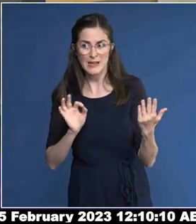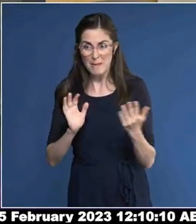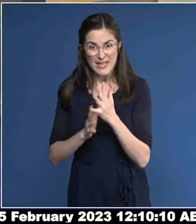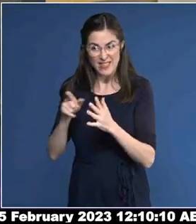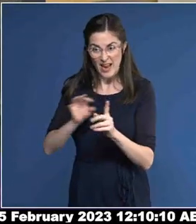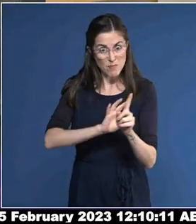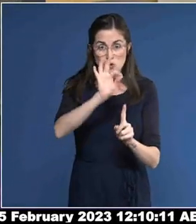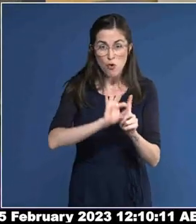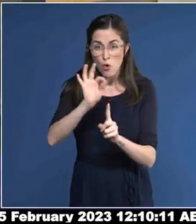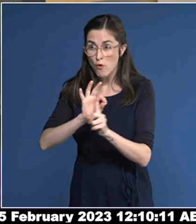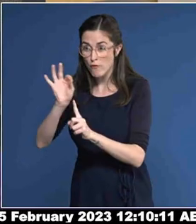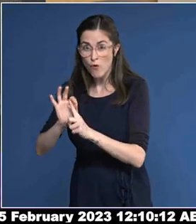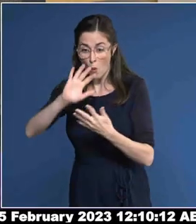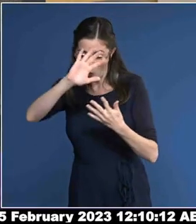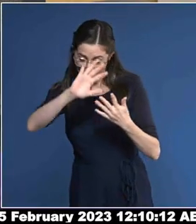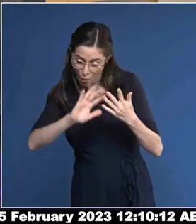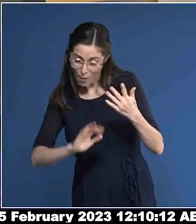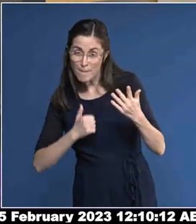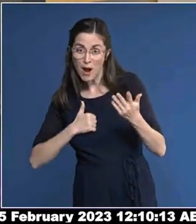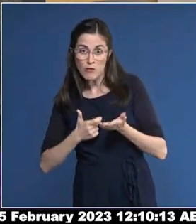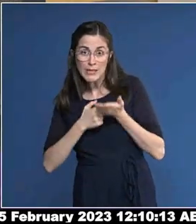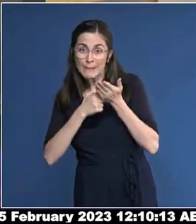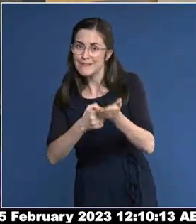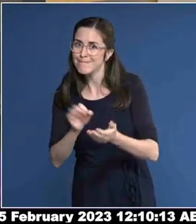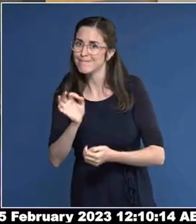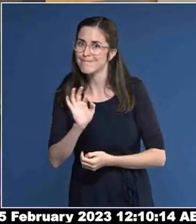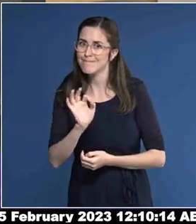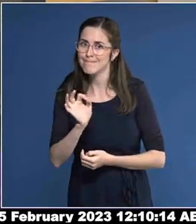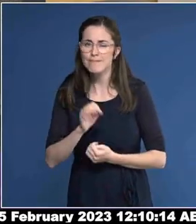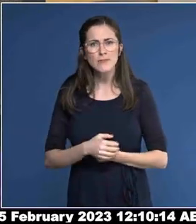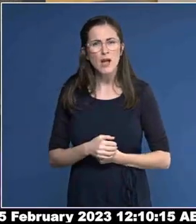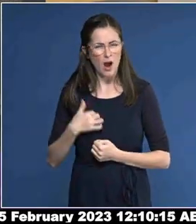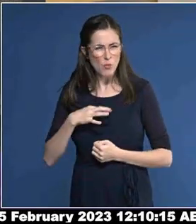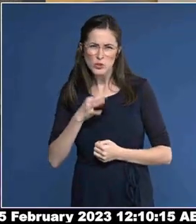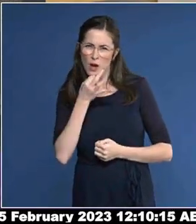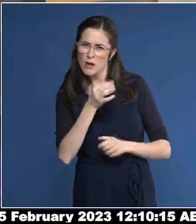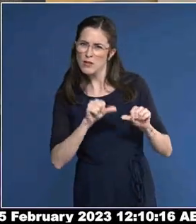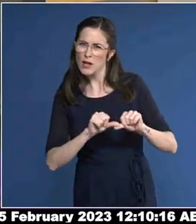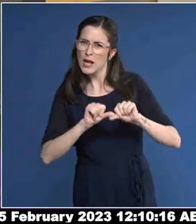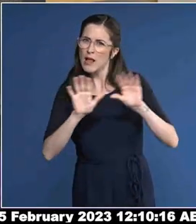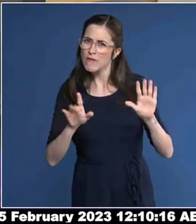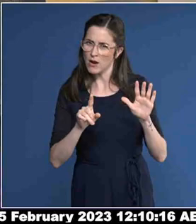So, Ms Toohey, can I just check my understanding on what Afford's in effect position is in relation to that finding.